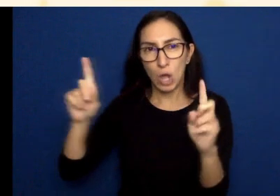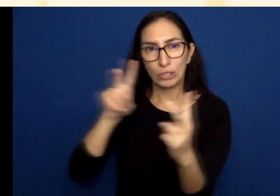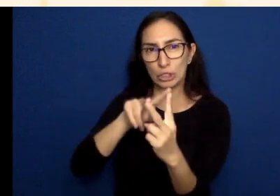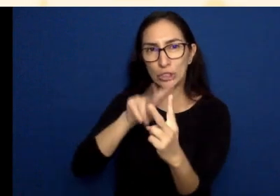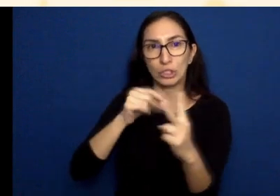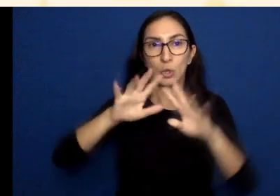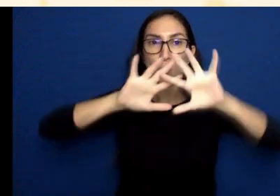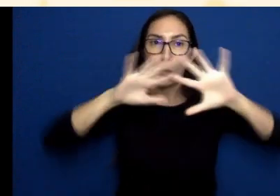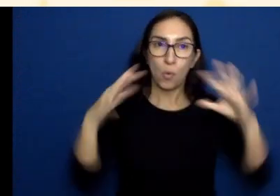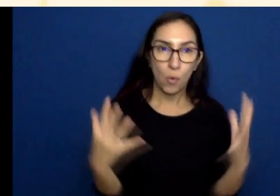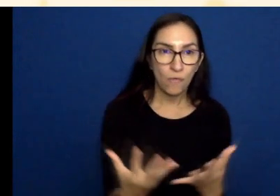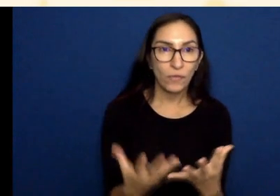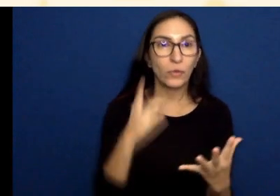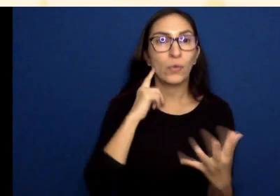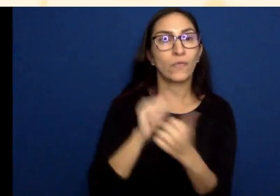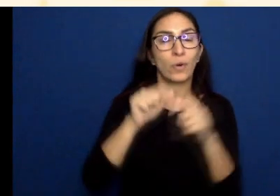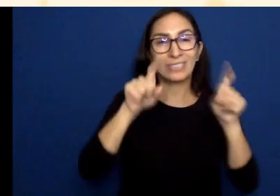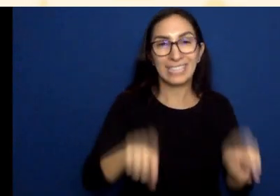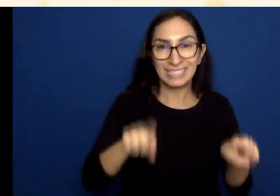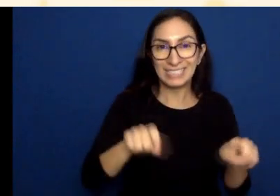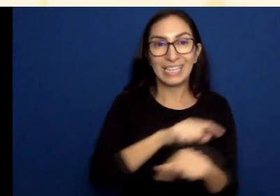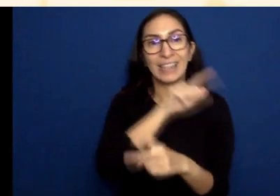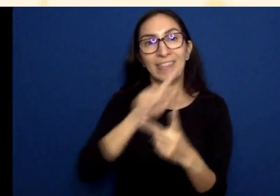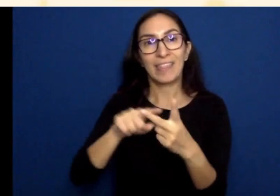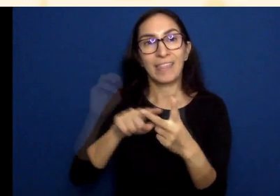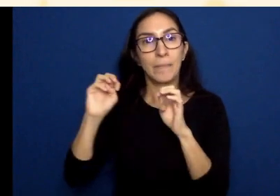So you got your introduction, which explains why we've got that note